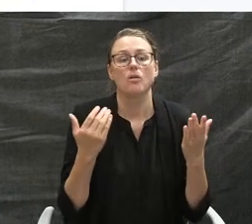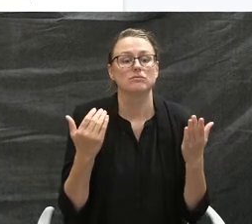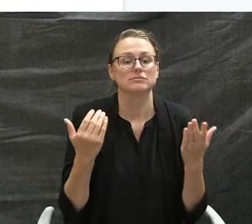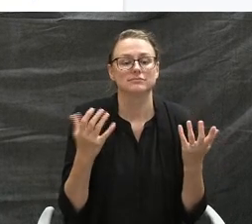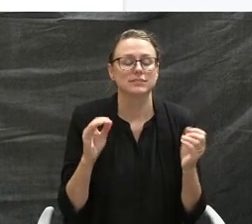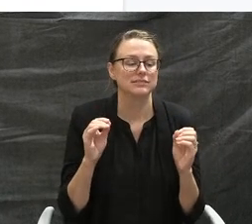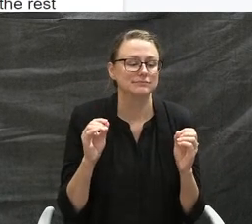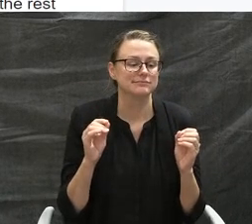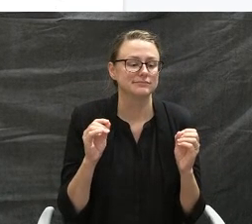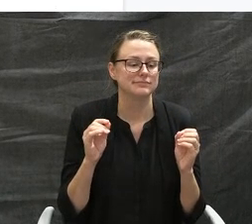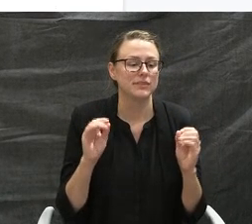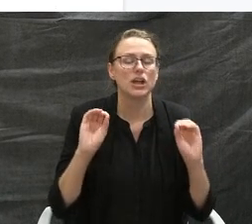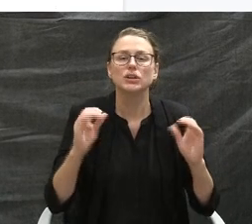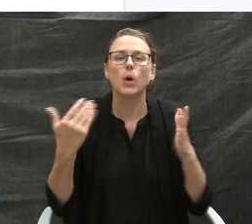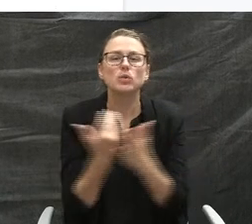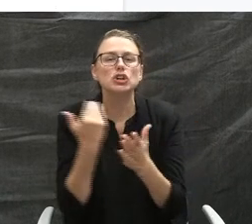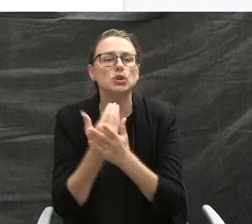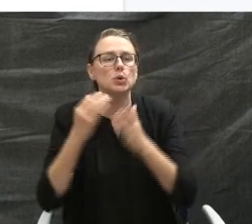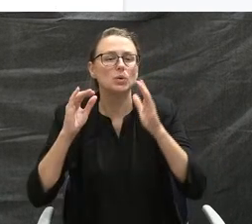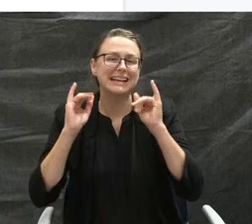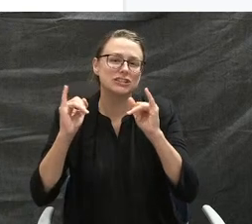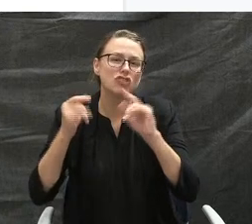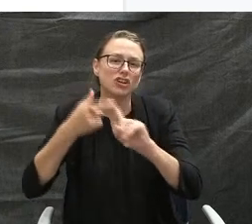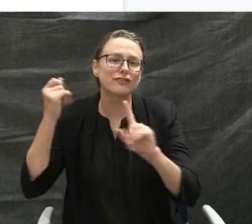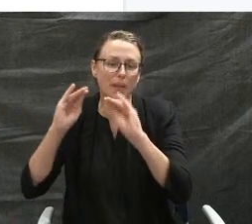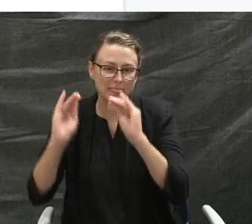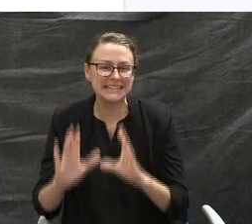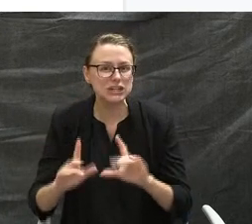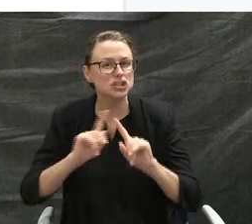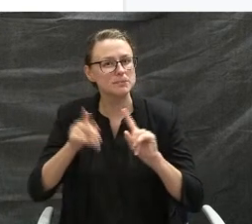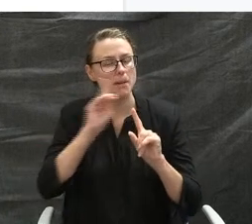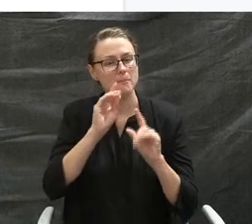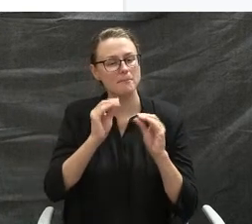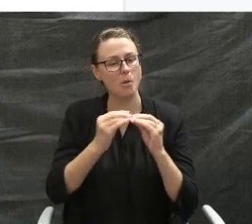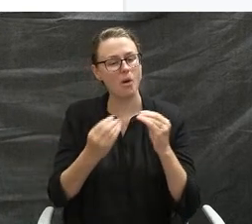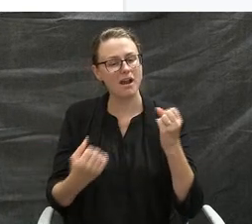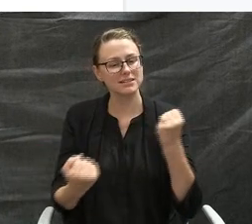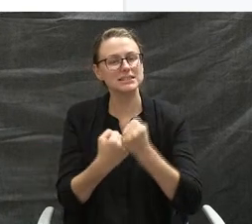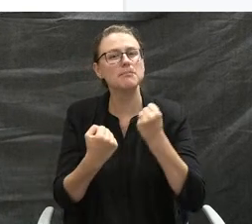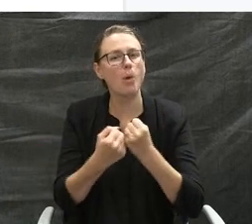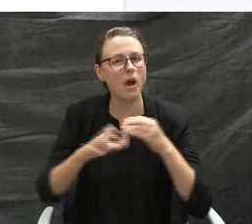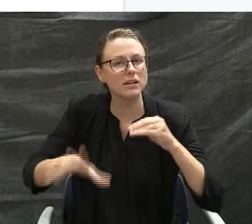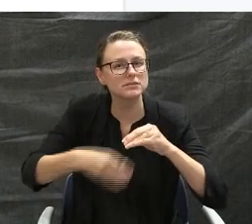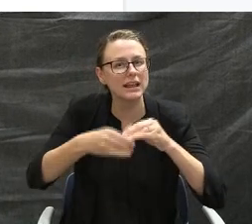but supplemental enrichment activities that deep in the learning experience could be expected, such as hands on